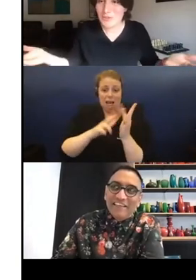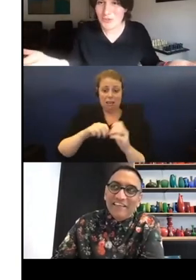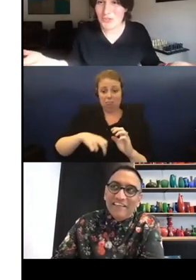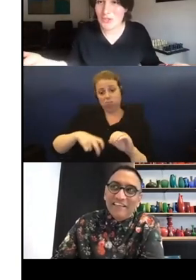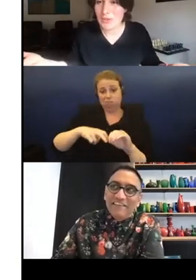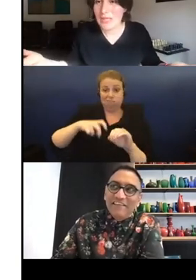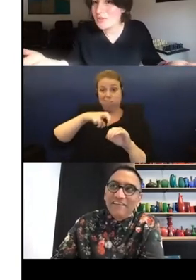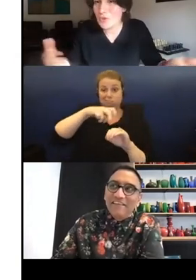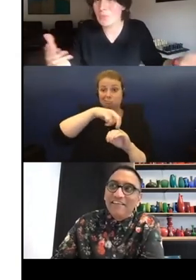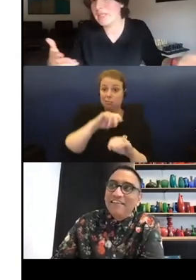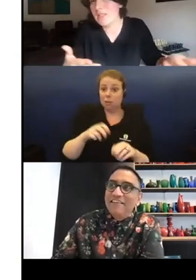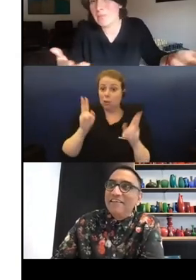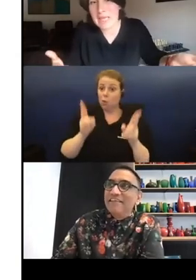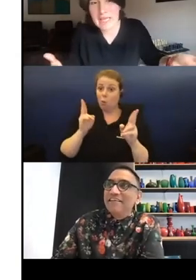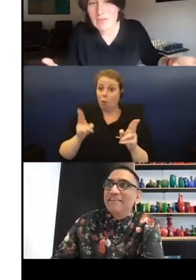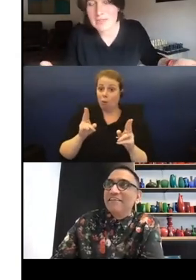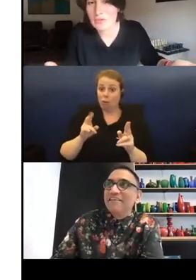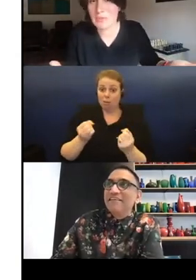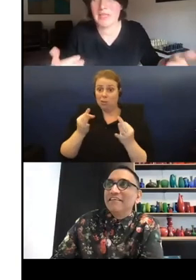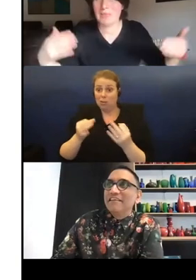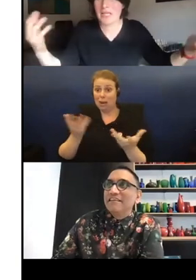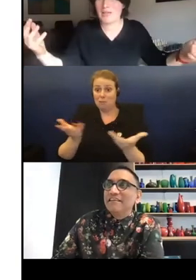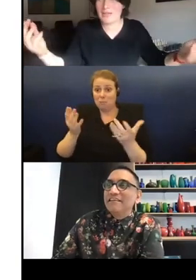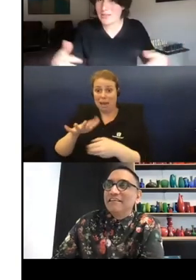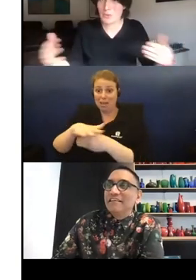you know i didn't go to we didn't have playgrounds i don't remember any playgrounds that's what we